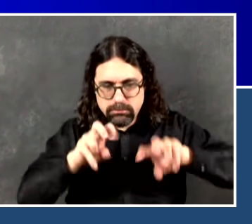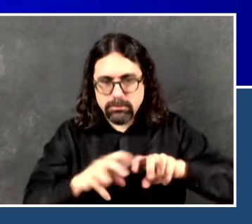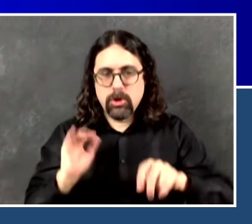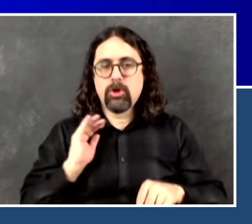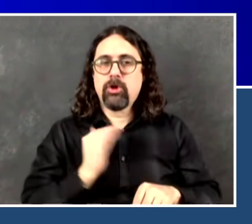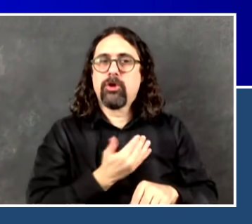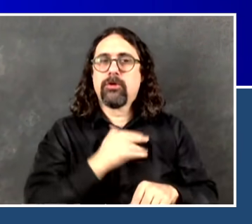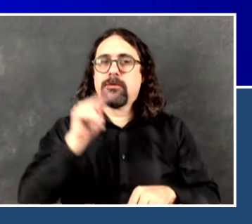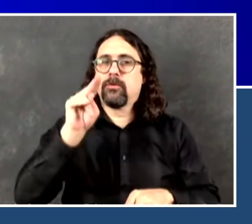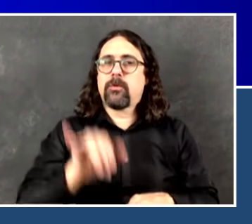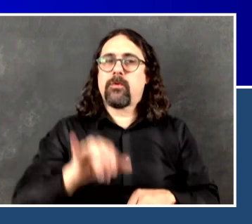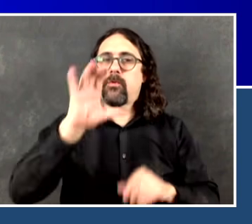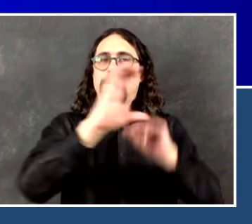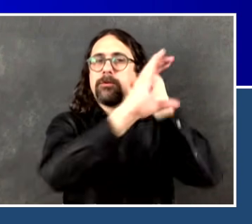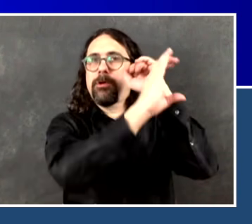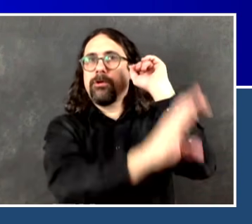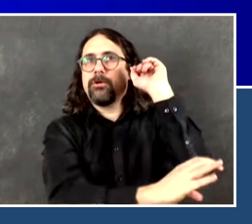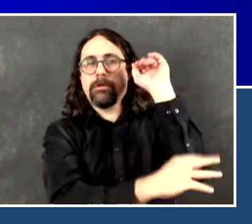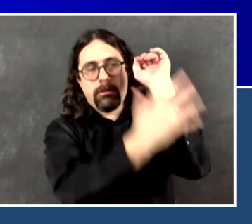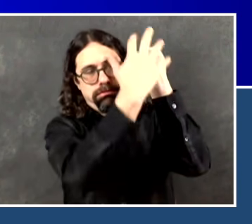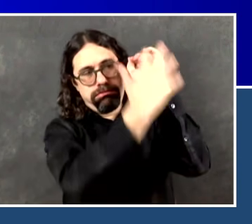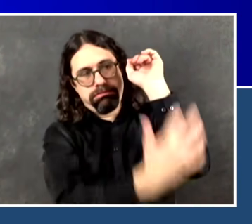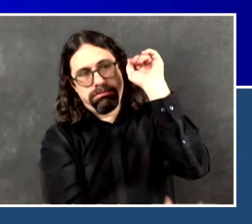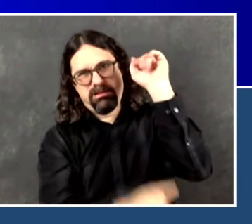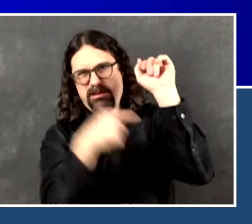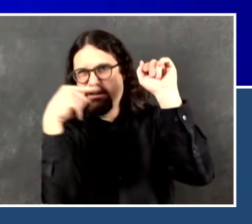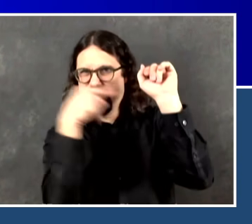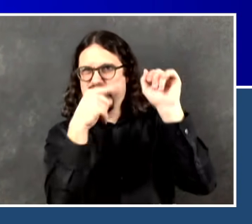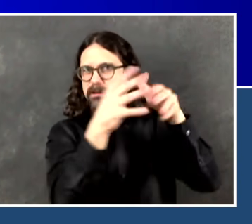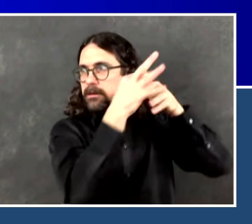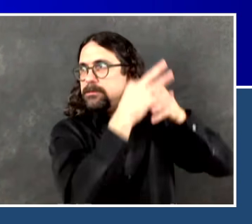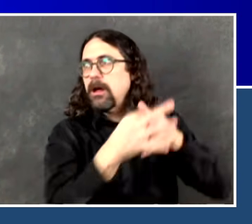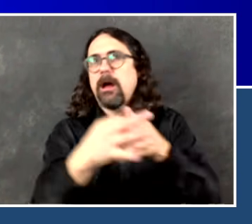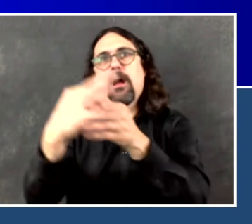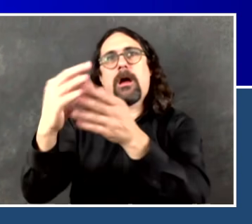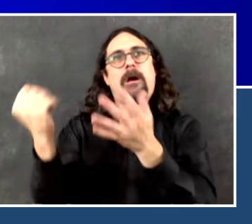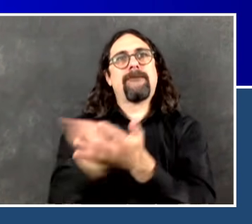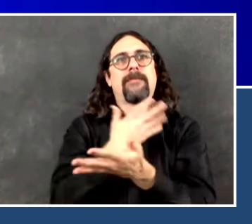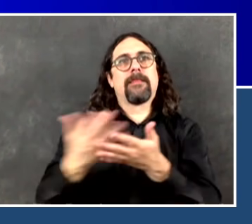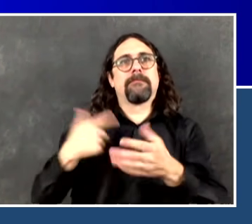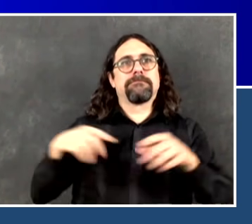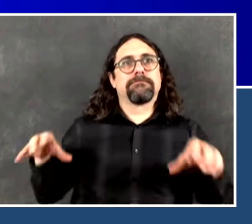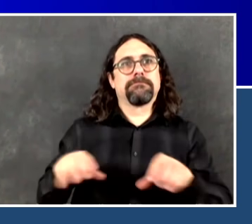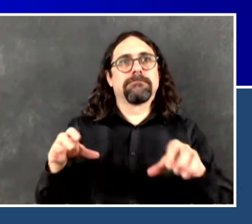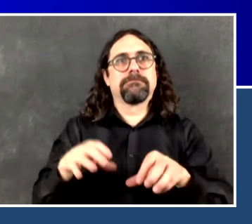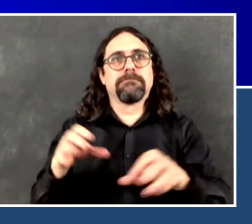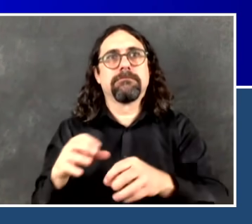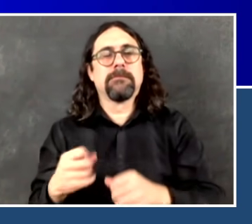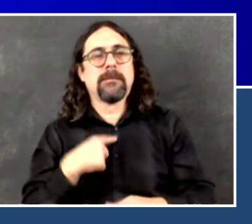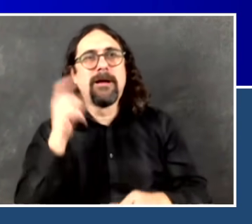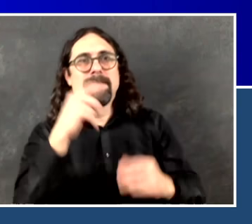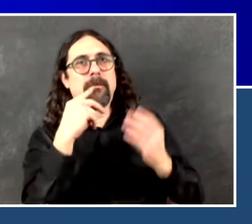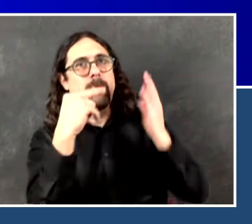COMMISSION. IF EVER THERE WAS A MOMENT, A BRAKE INPOT MMOE NTIN THE CITY'S HISTORY, THIS IS IT. AND IT'S TIME TO